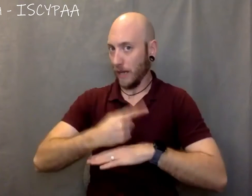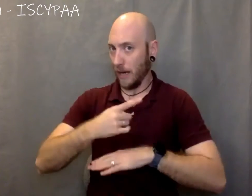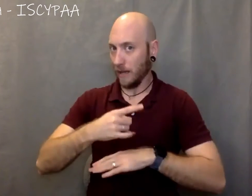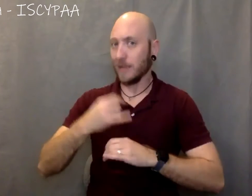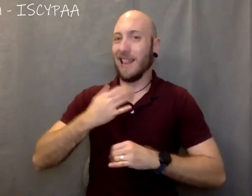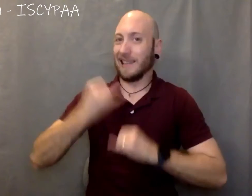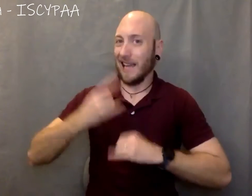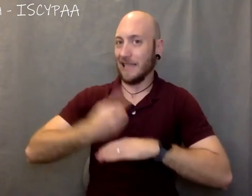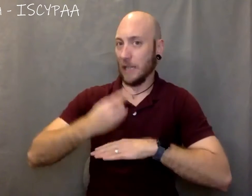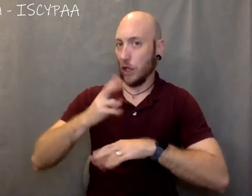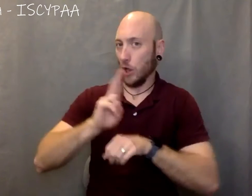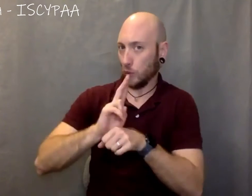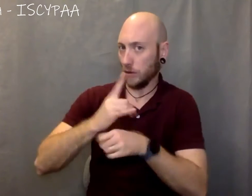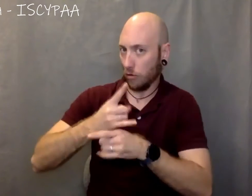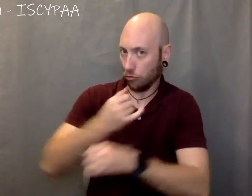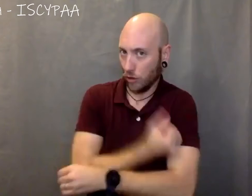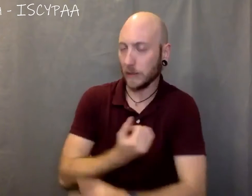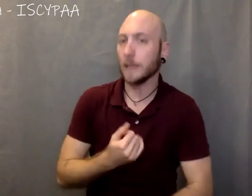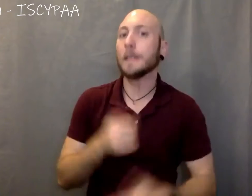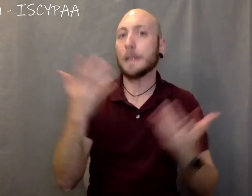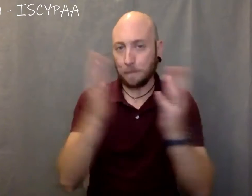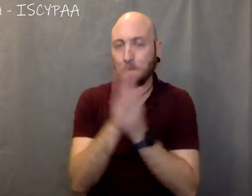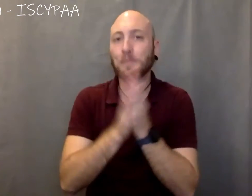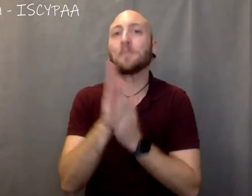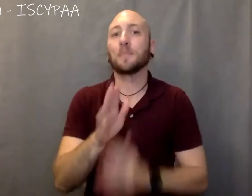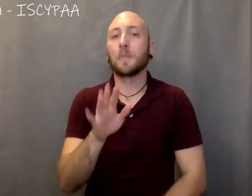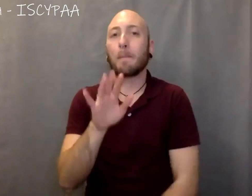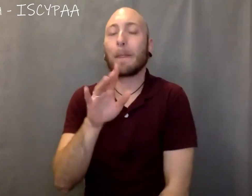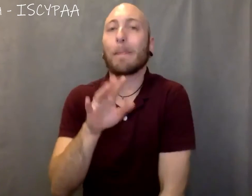you know, I was for anybody else just like me like in my use and sometimes